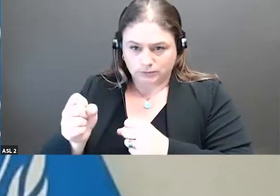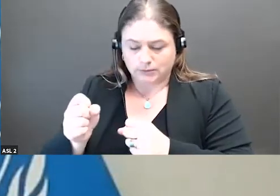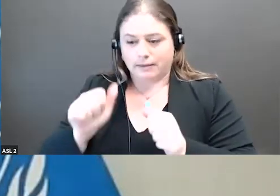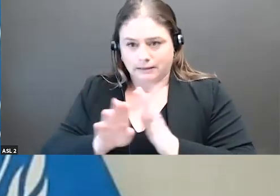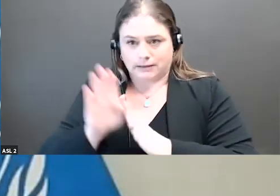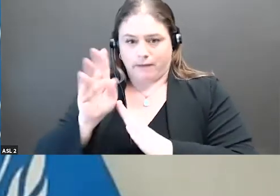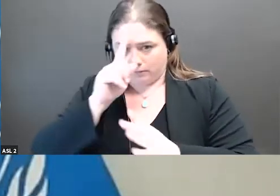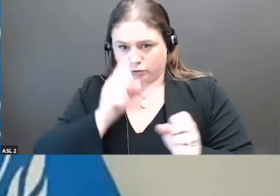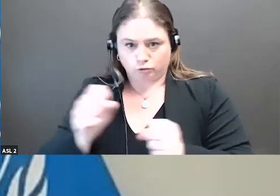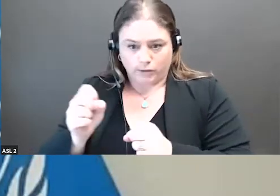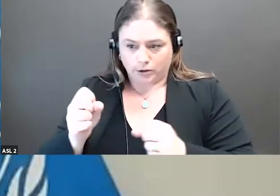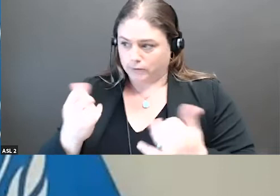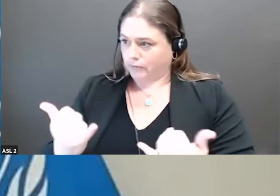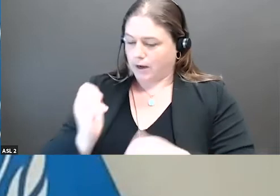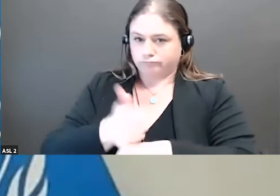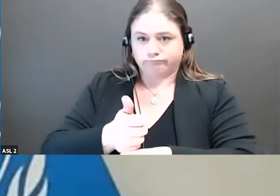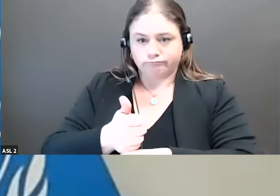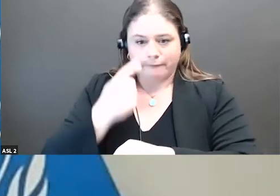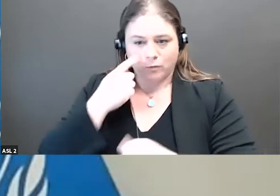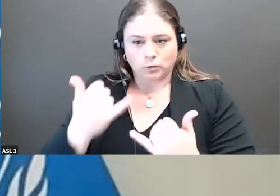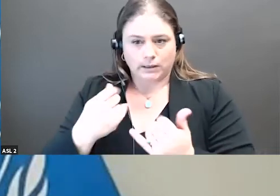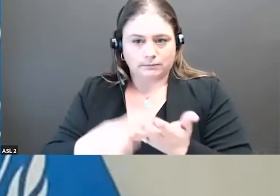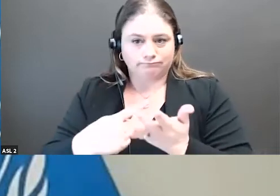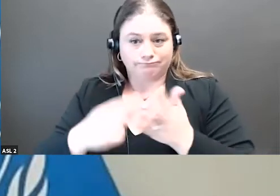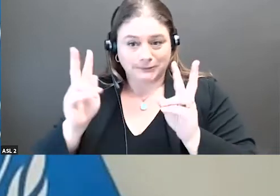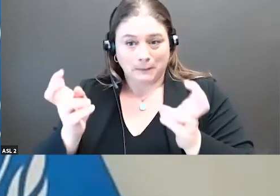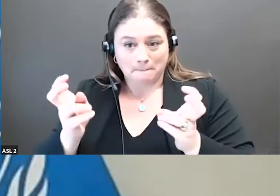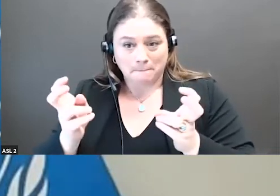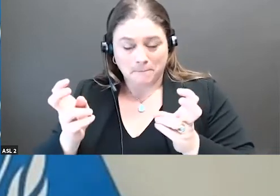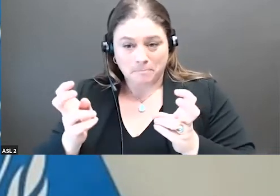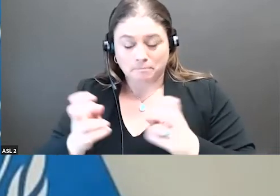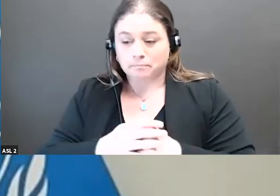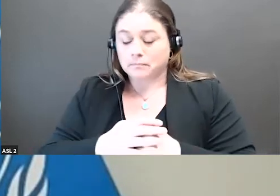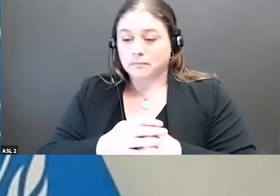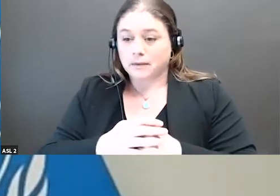conference is now addressing, and it also laid the foundation for the recent Throne Speech commitment